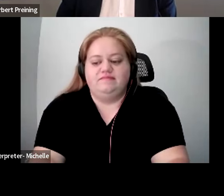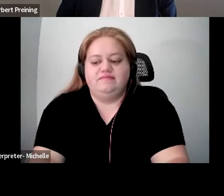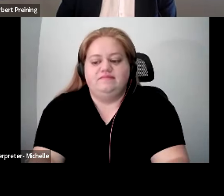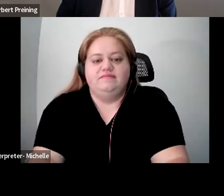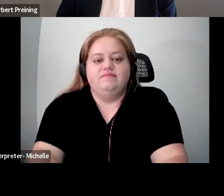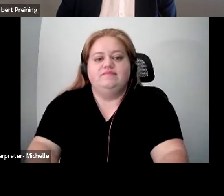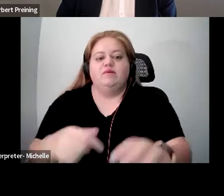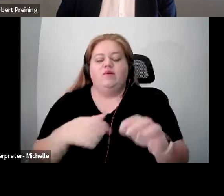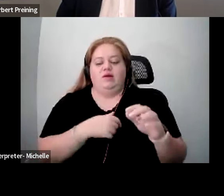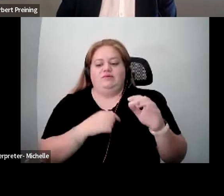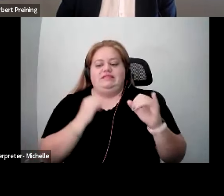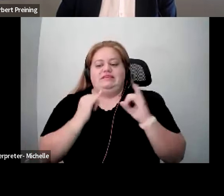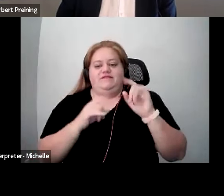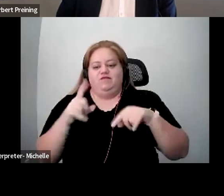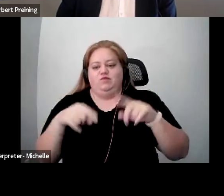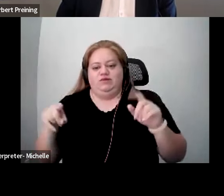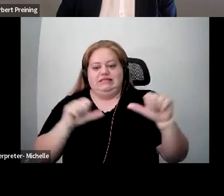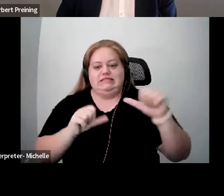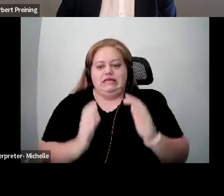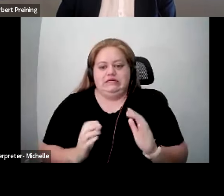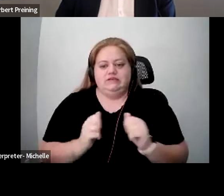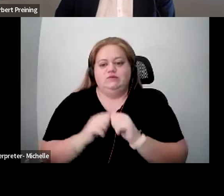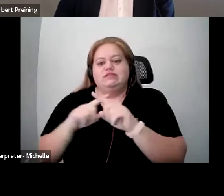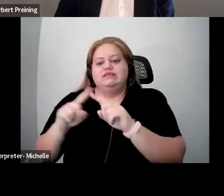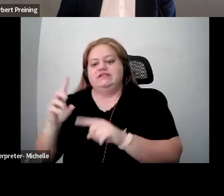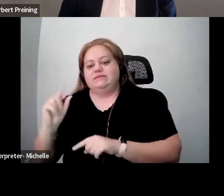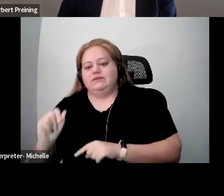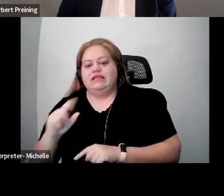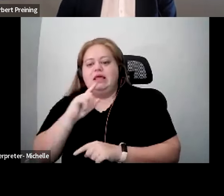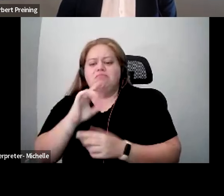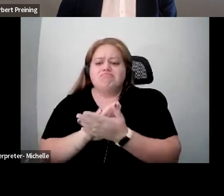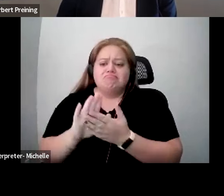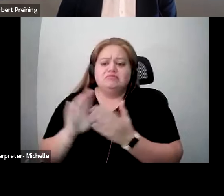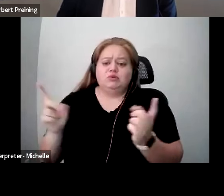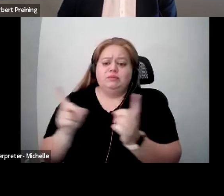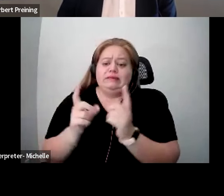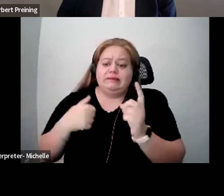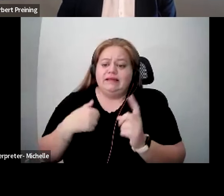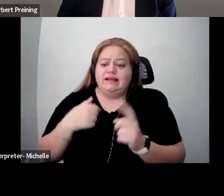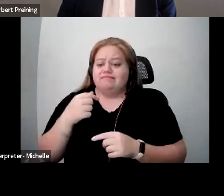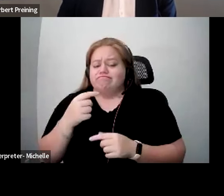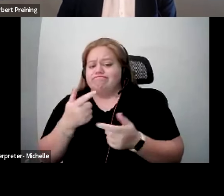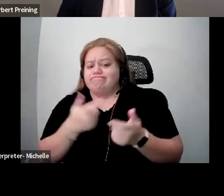scientists with different disabilities. And they very kindly agreed to meet with me. And I was asking them, how can we make our website better?